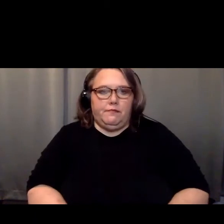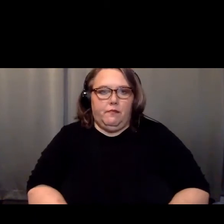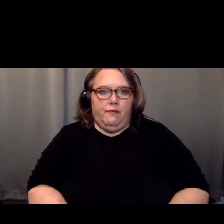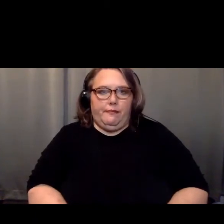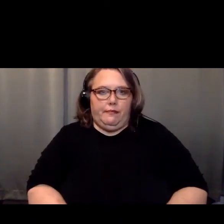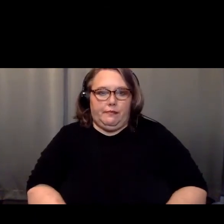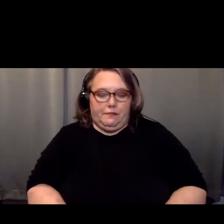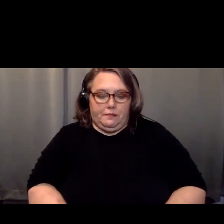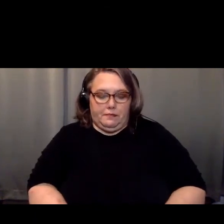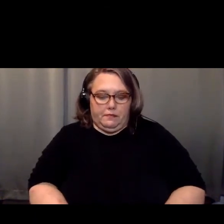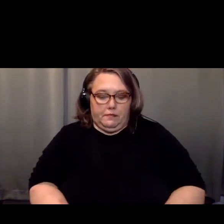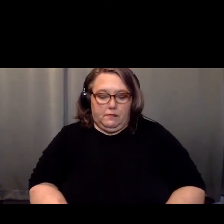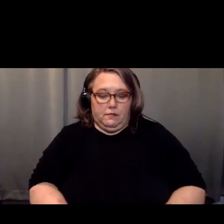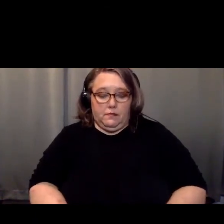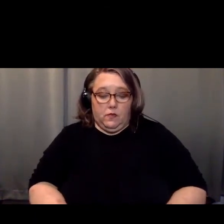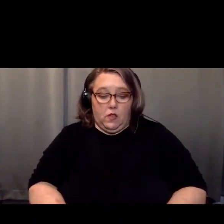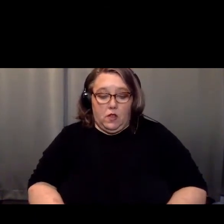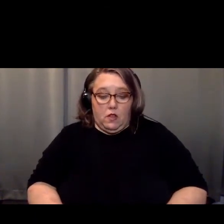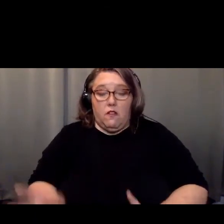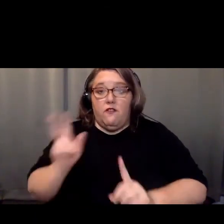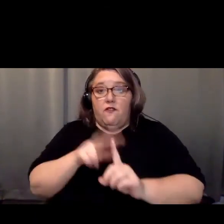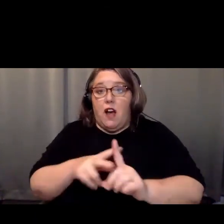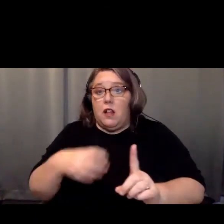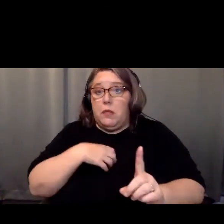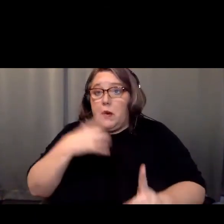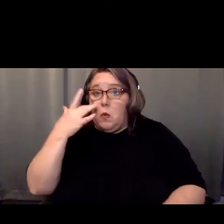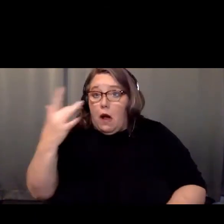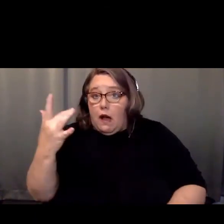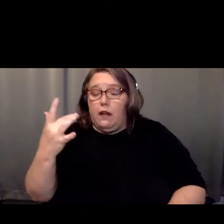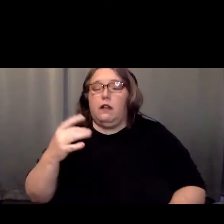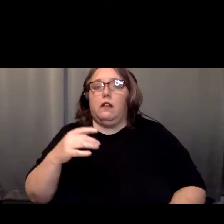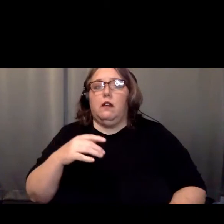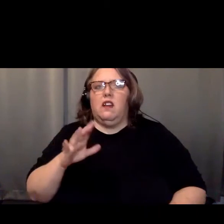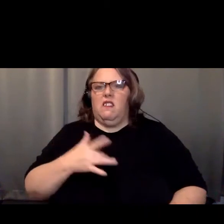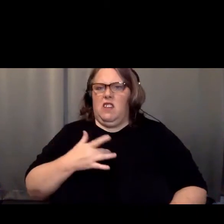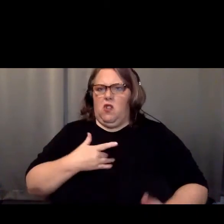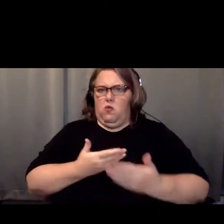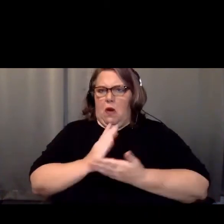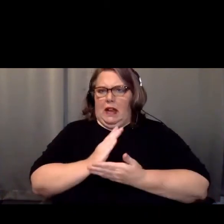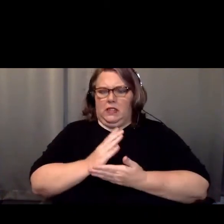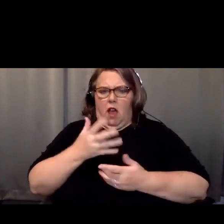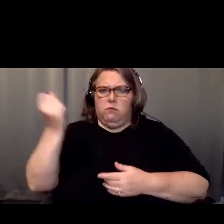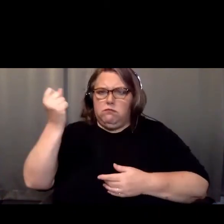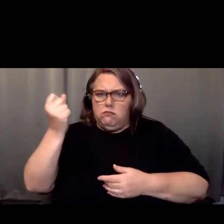And why would you file a complaint? Basically, if you think your rights have been violated, you can file a complaint.